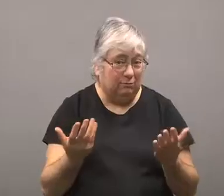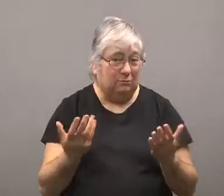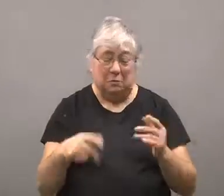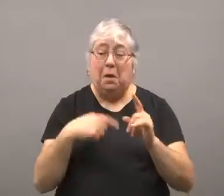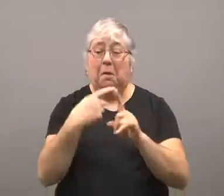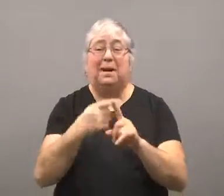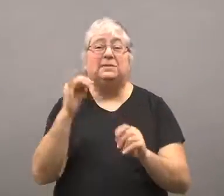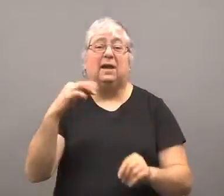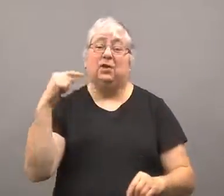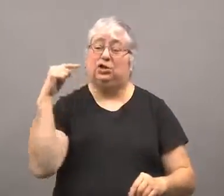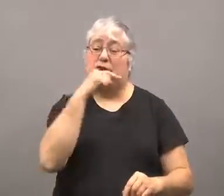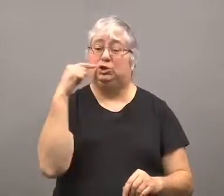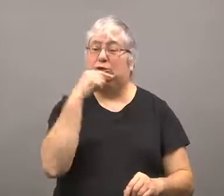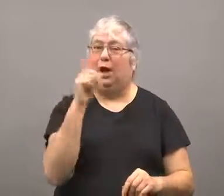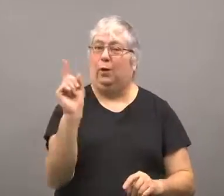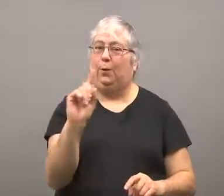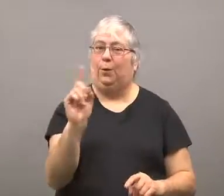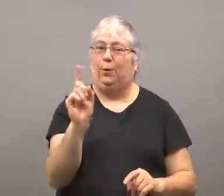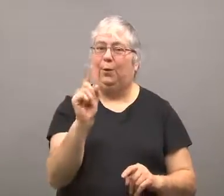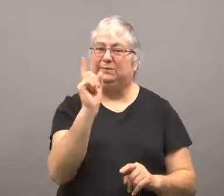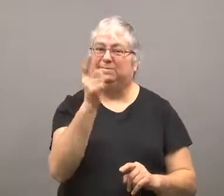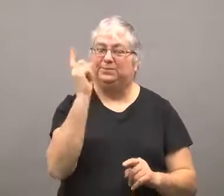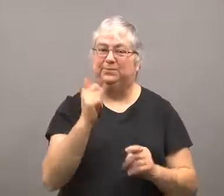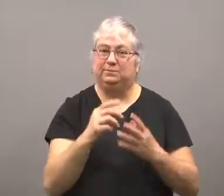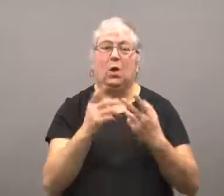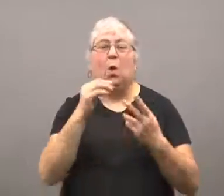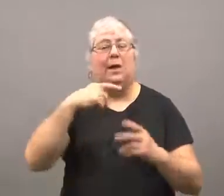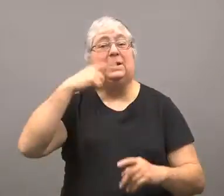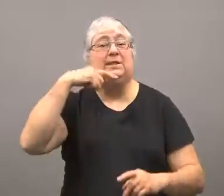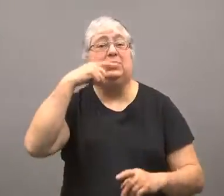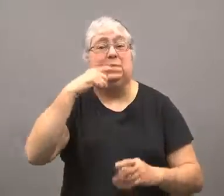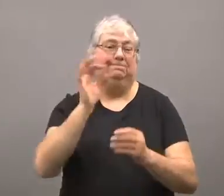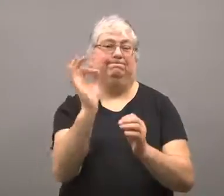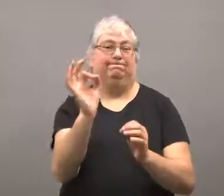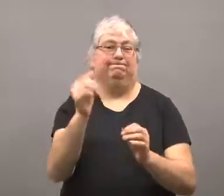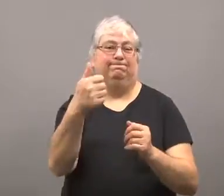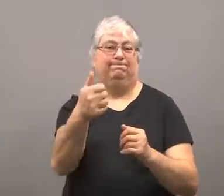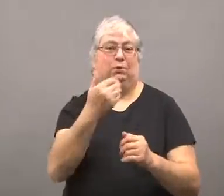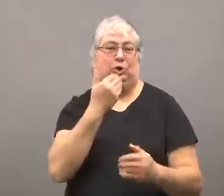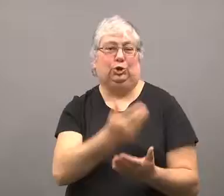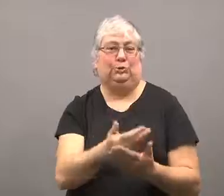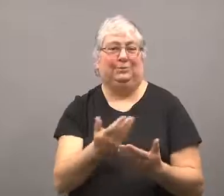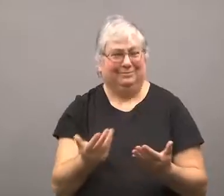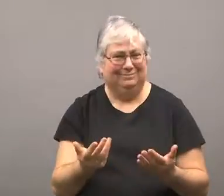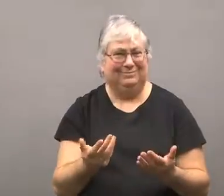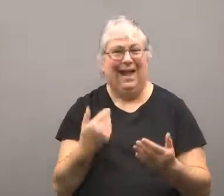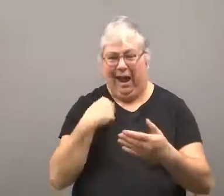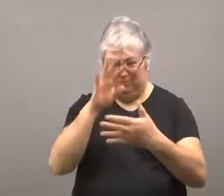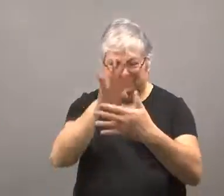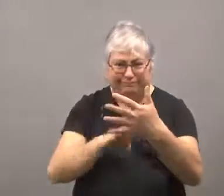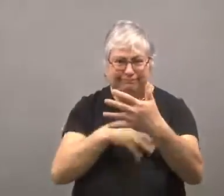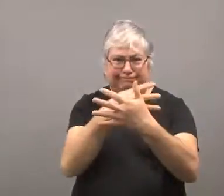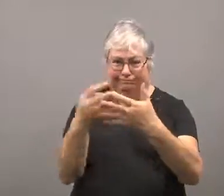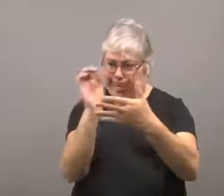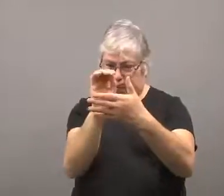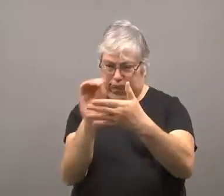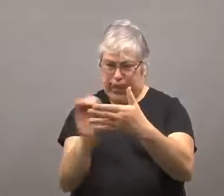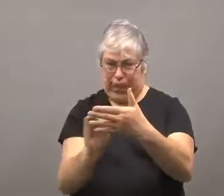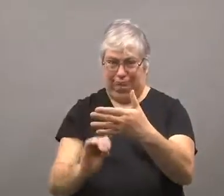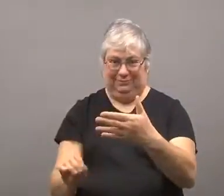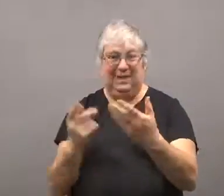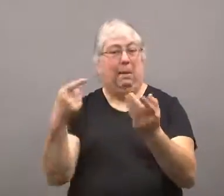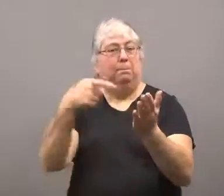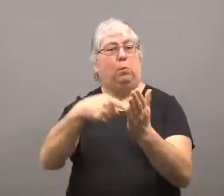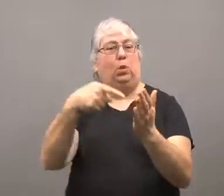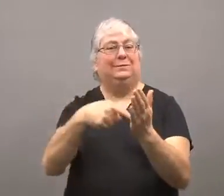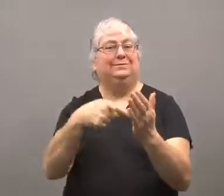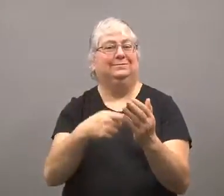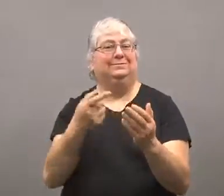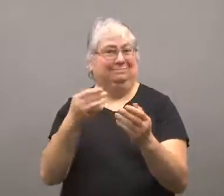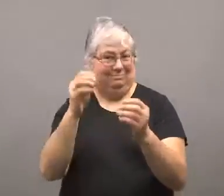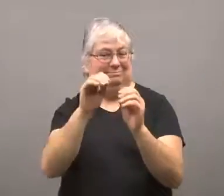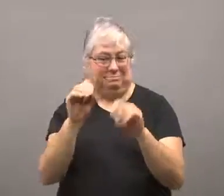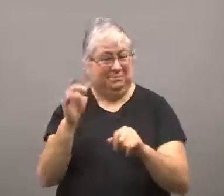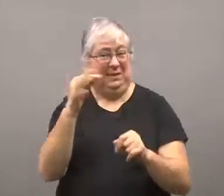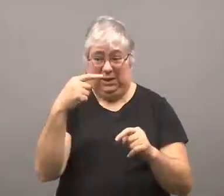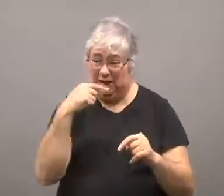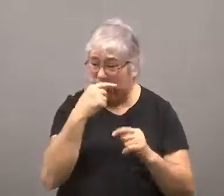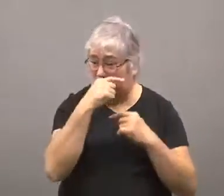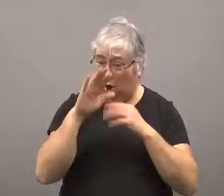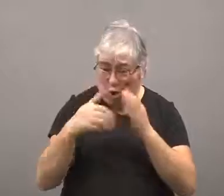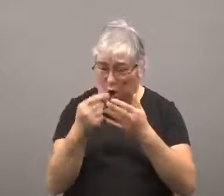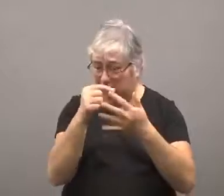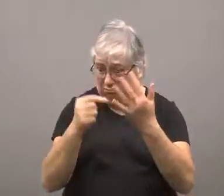It will rate side to side brushing as bad, and up and down brushing as good.